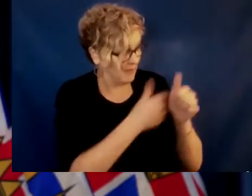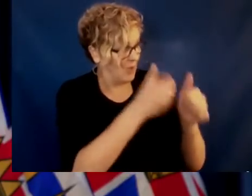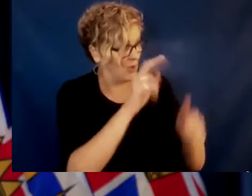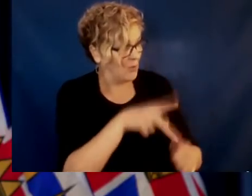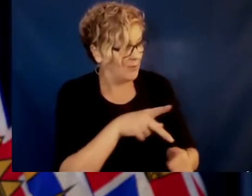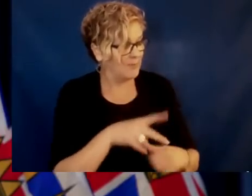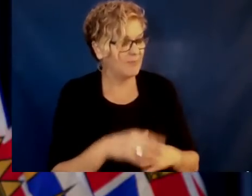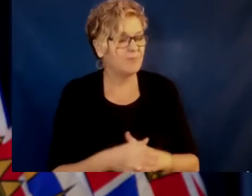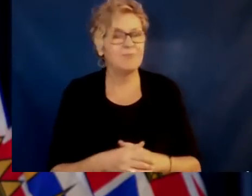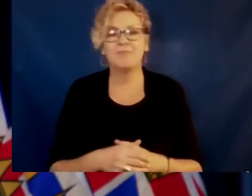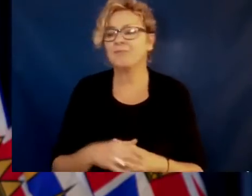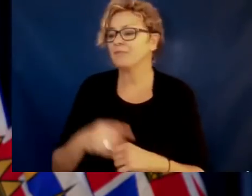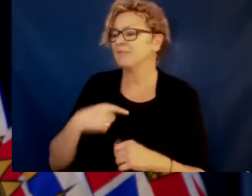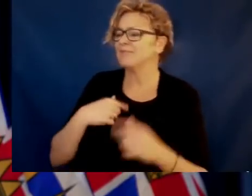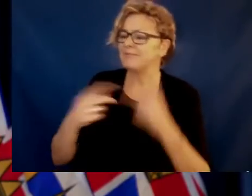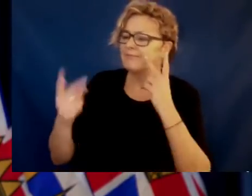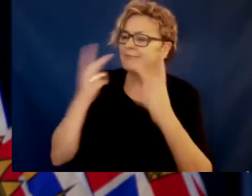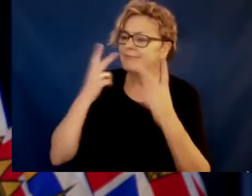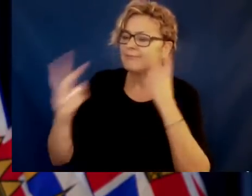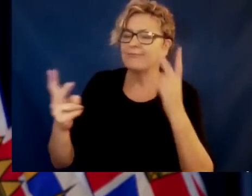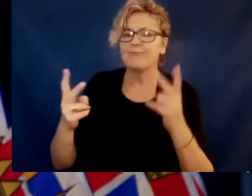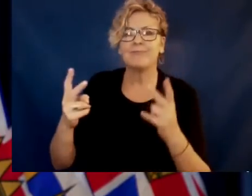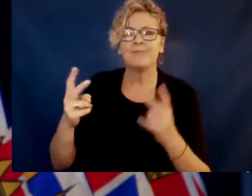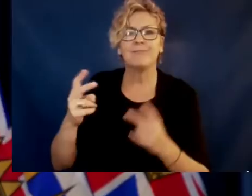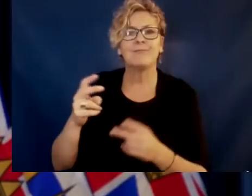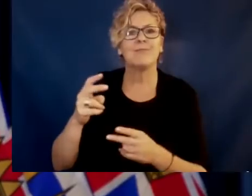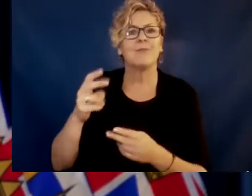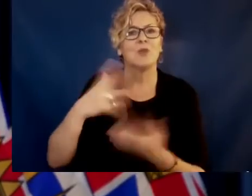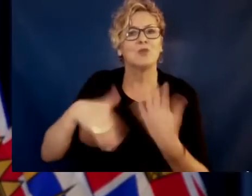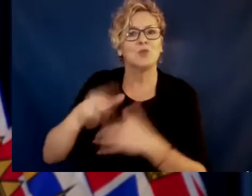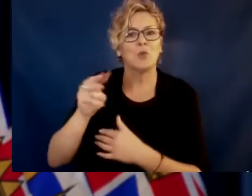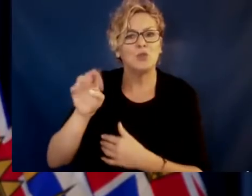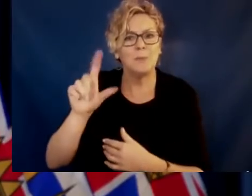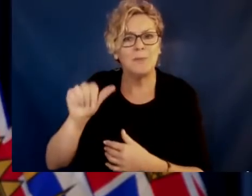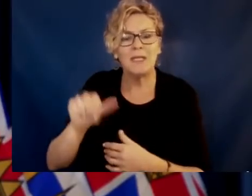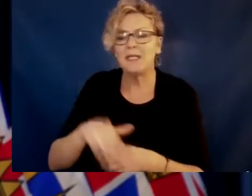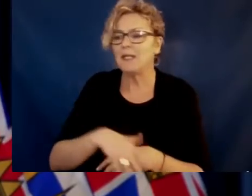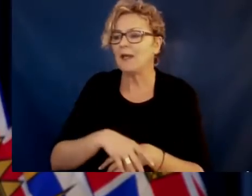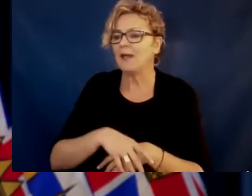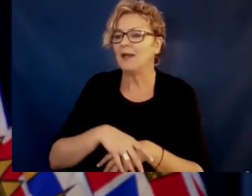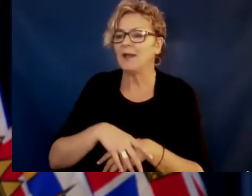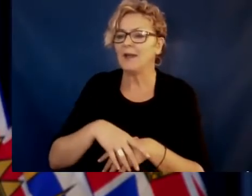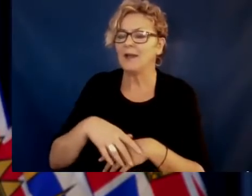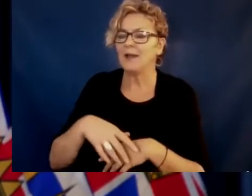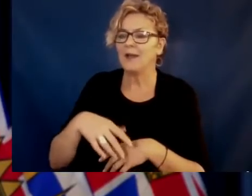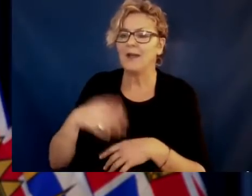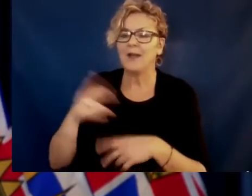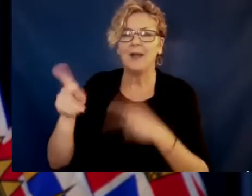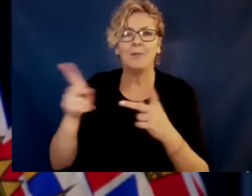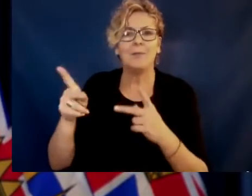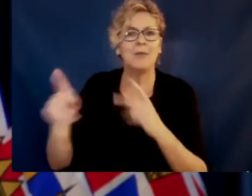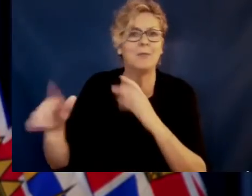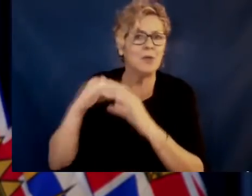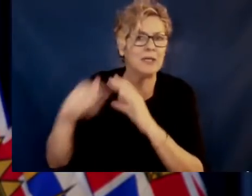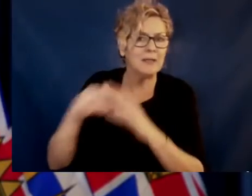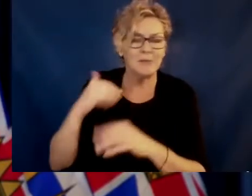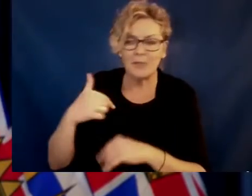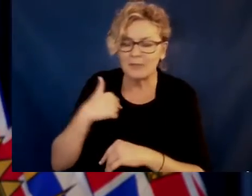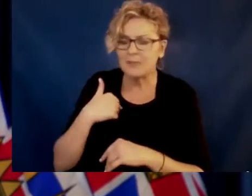I'm getting emails from people. But just asking you to respond to all the speculation out there from frustrated parents and others who seems